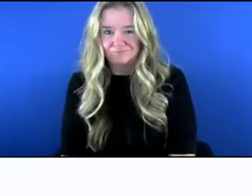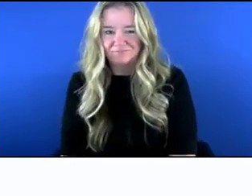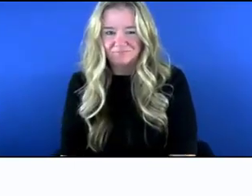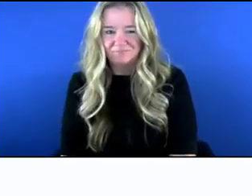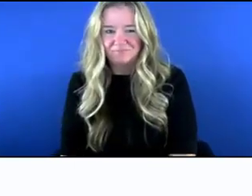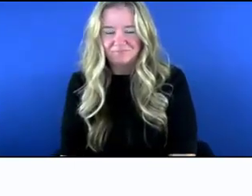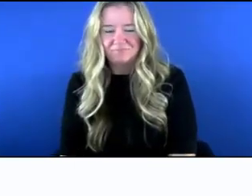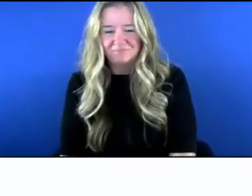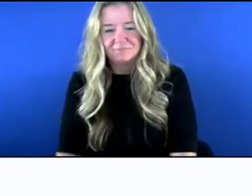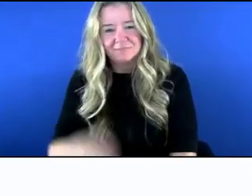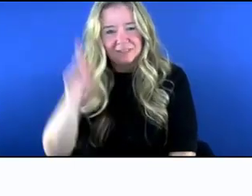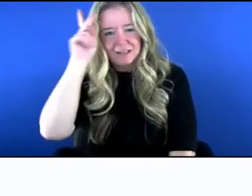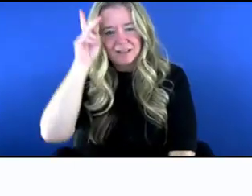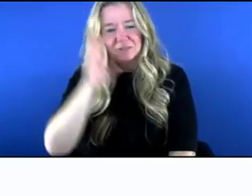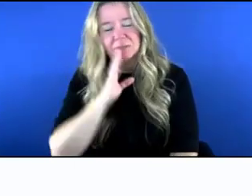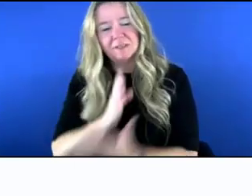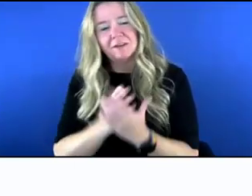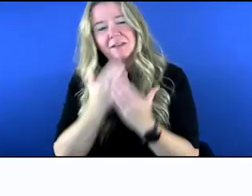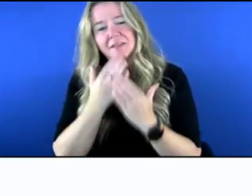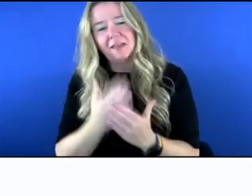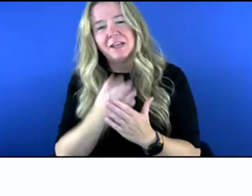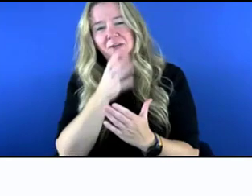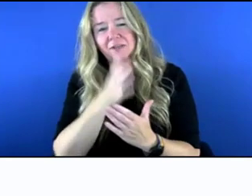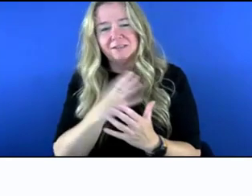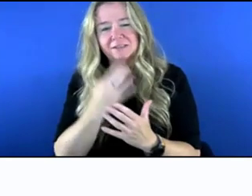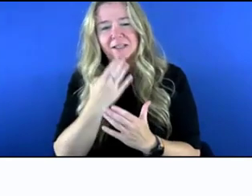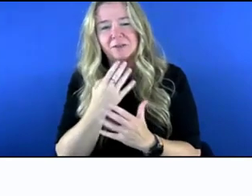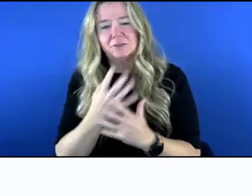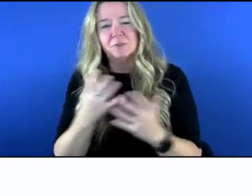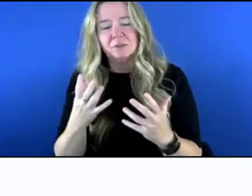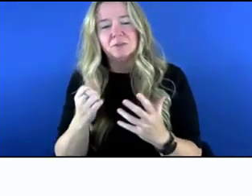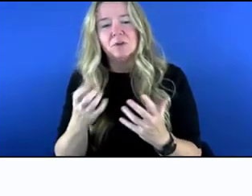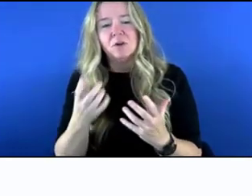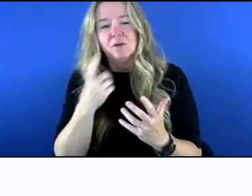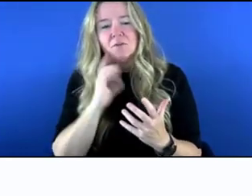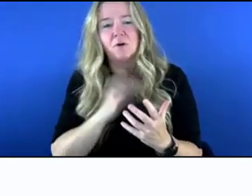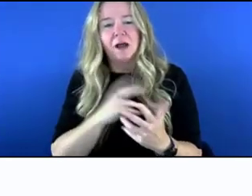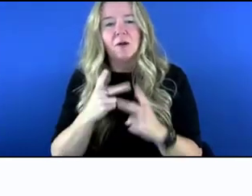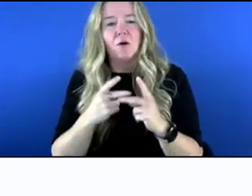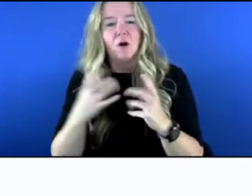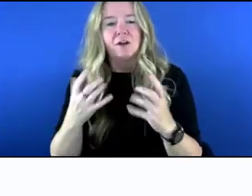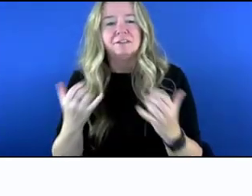KELLY DUNHAM >> This is Kelly. All right. Thank you, ladies, so much. So just for our audience today, we are going to spend